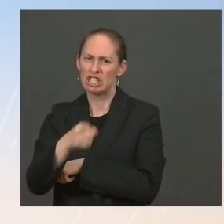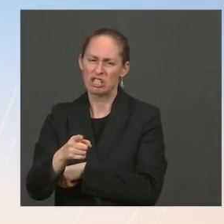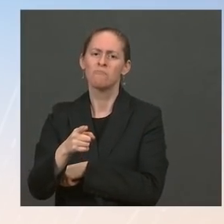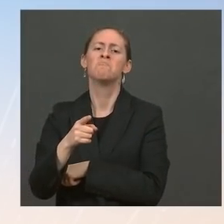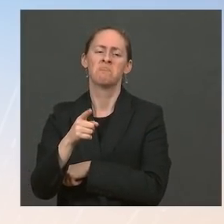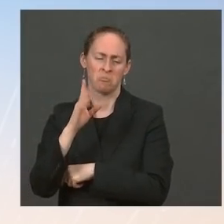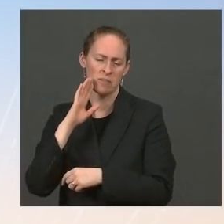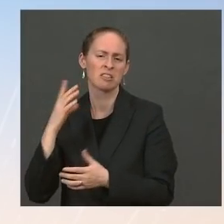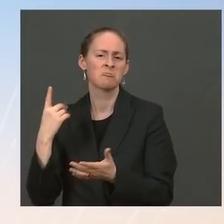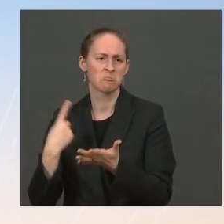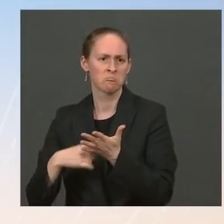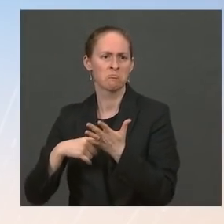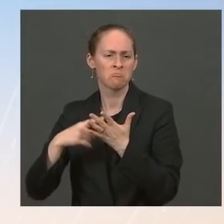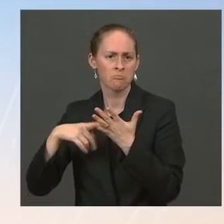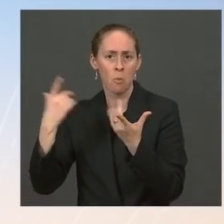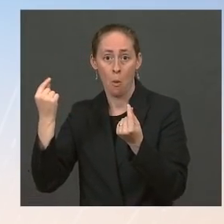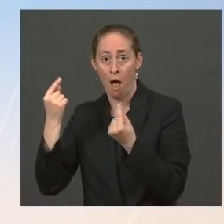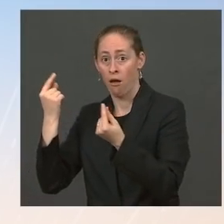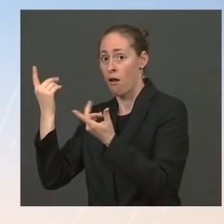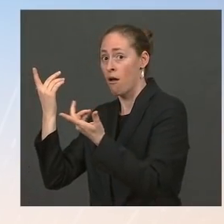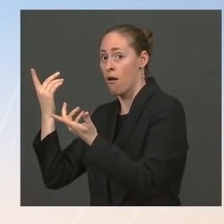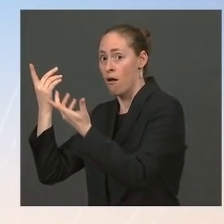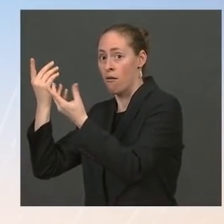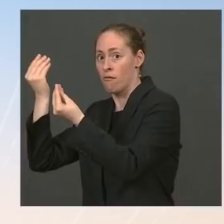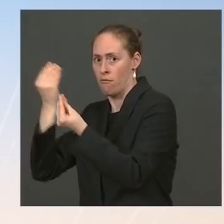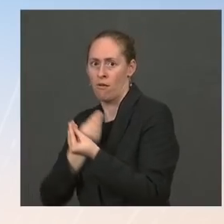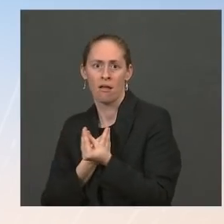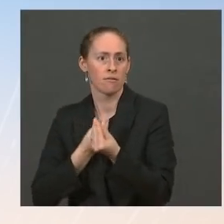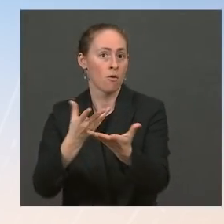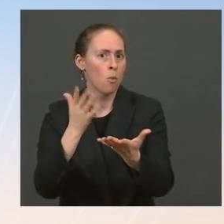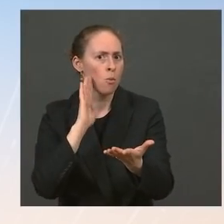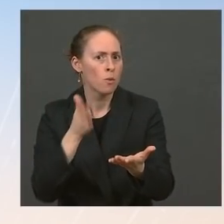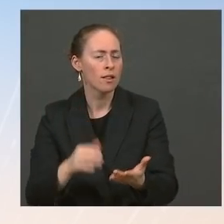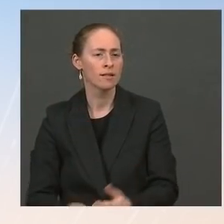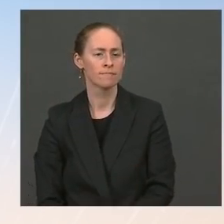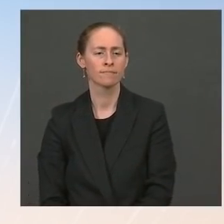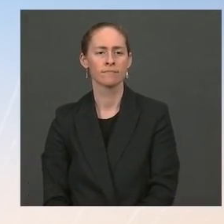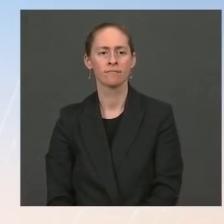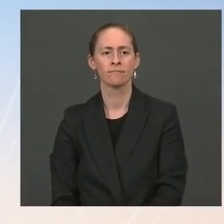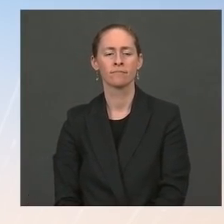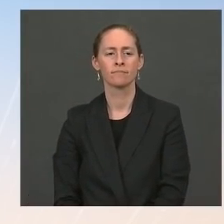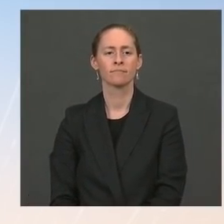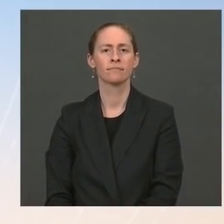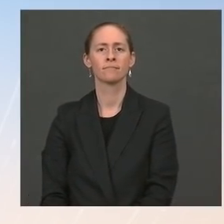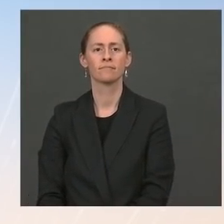as I'm sure they will do a readout of that. But the President's view continues to be that ensuring --